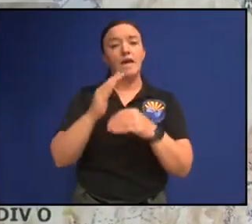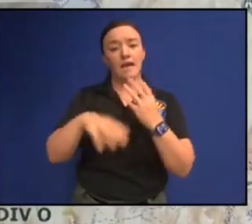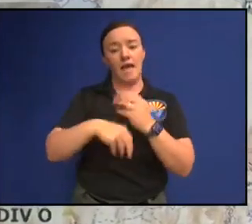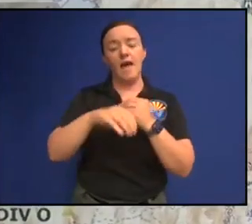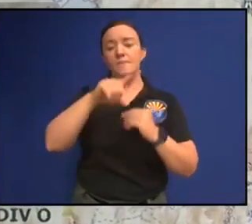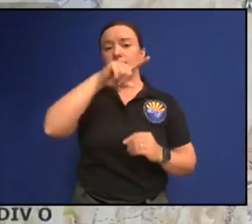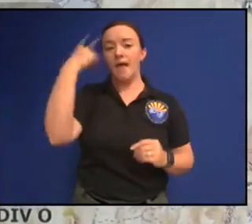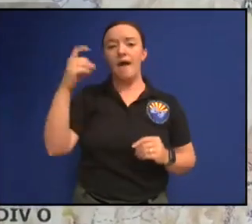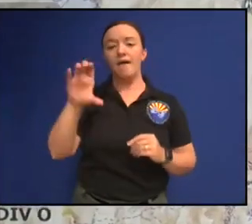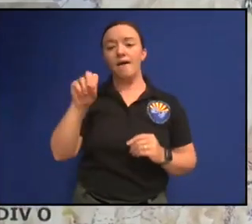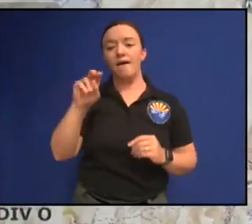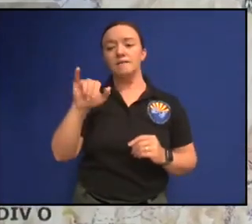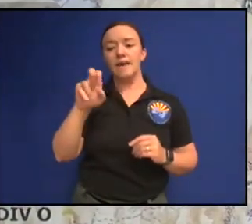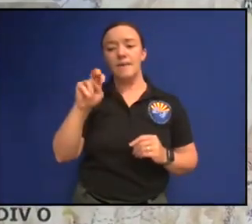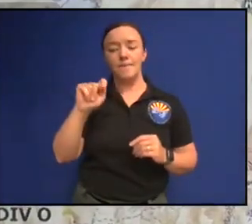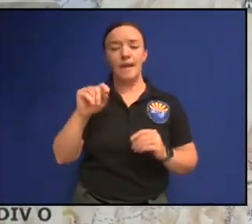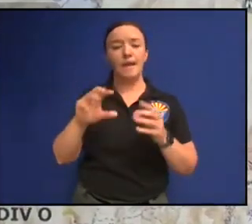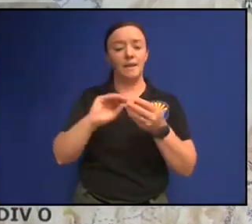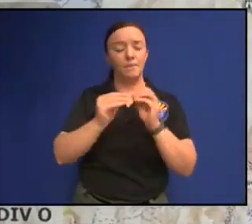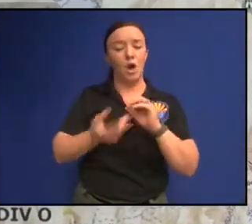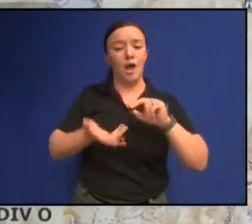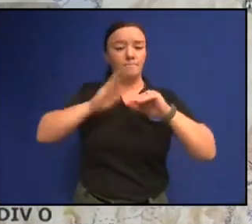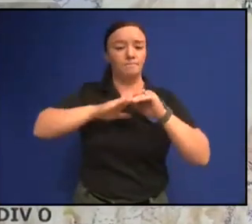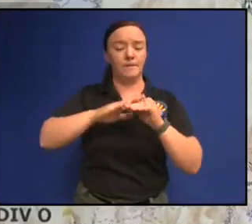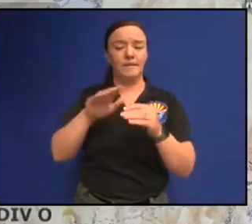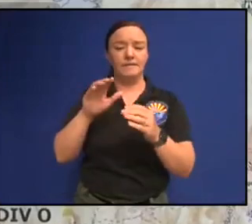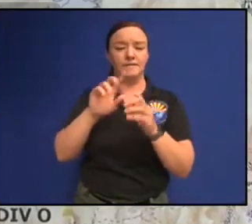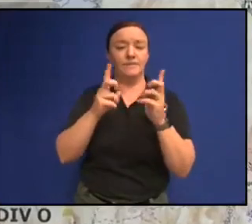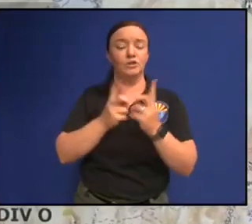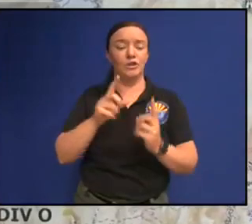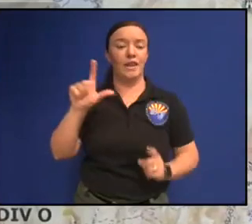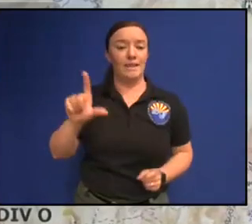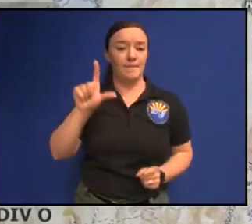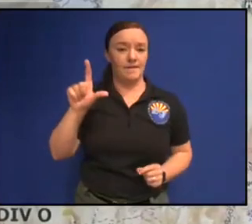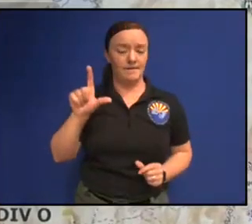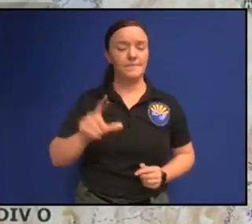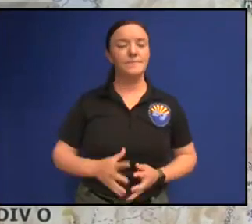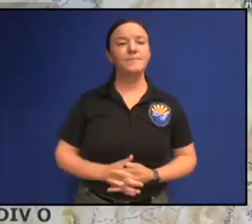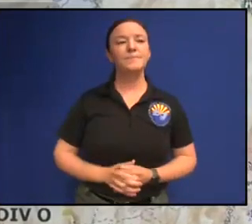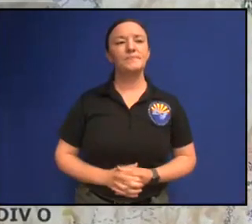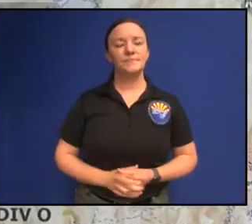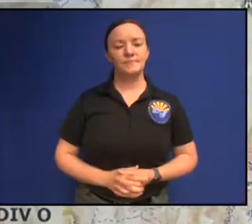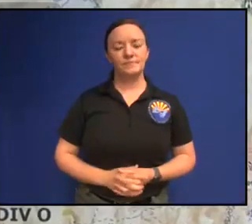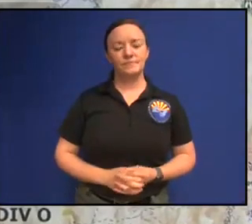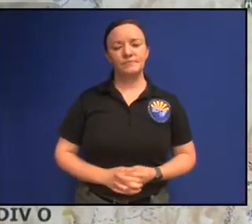CONTAINMENT IN LIMA, SO WE HAVE UPPED OUR CONTAINMENT A